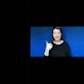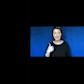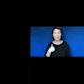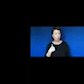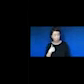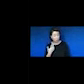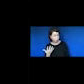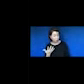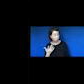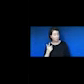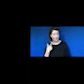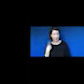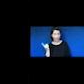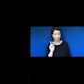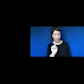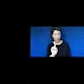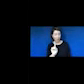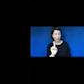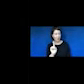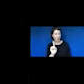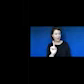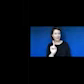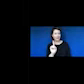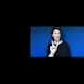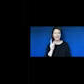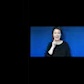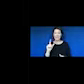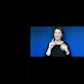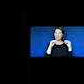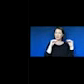whole team up for success, and then in the end, promote the independence of that client,